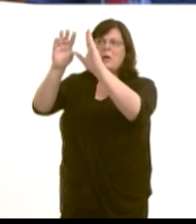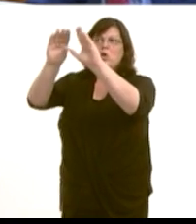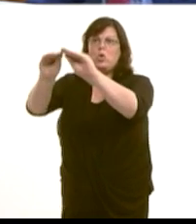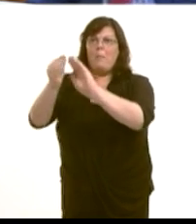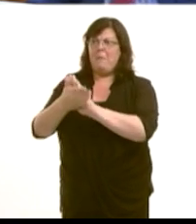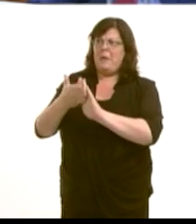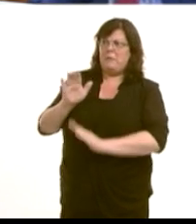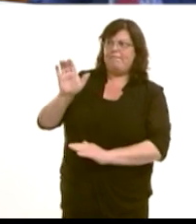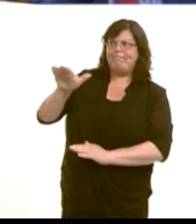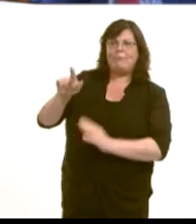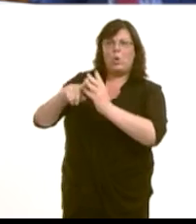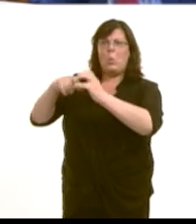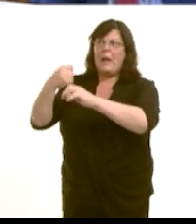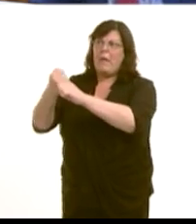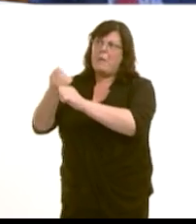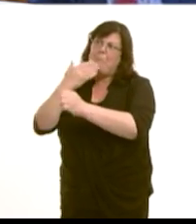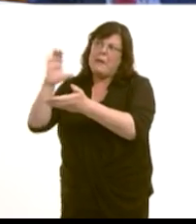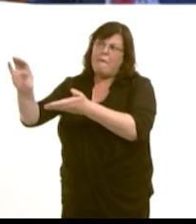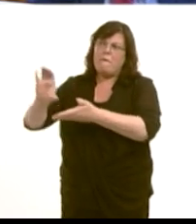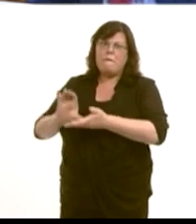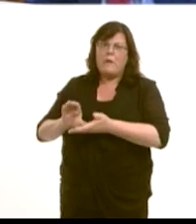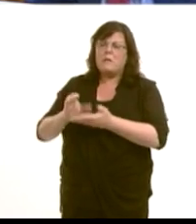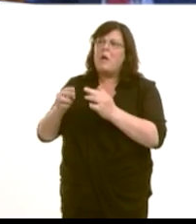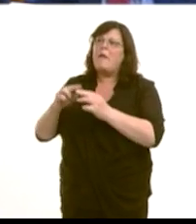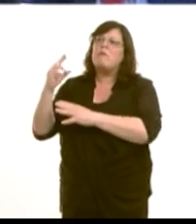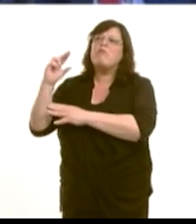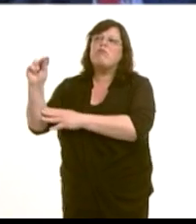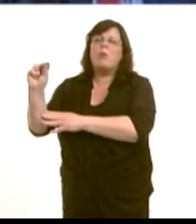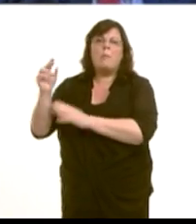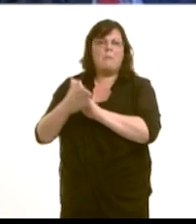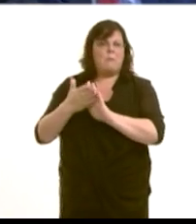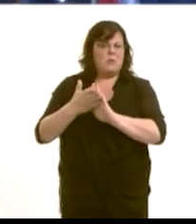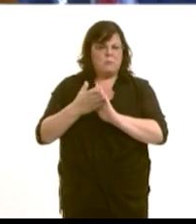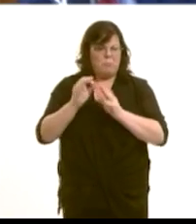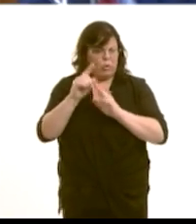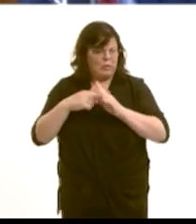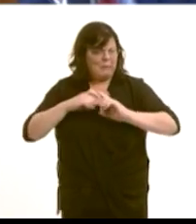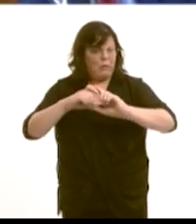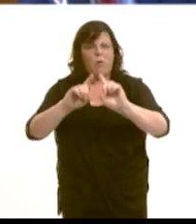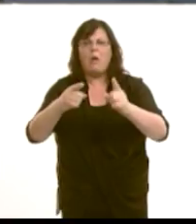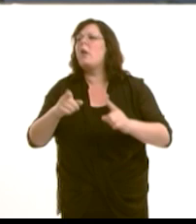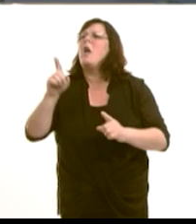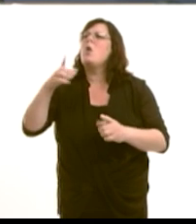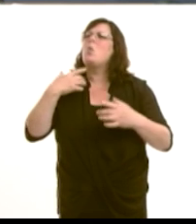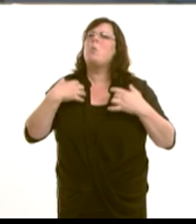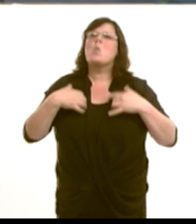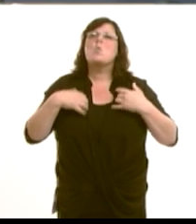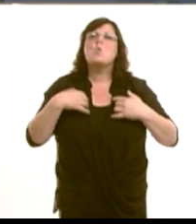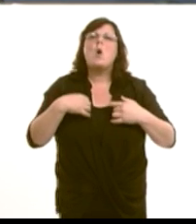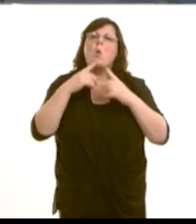that some schemes will not be able to be funded in the way that we would hope. Carwyn Jones: He is very keen on quotes and quotations this afternoon.